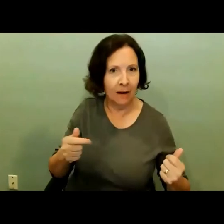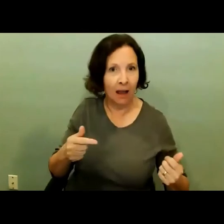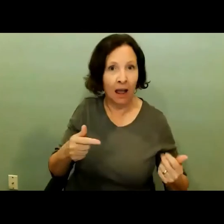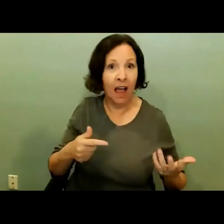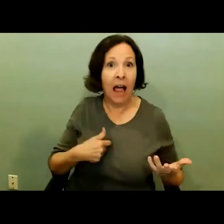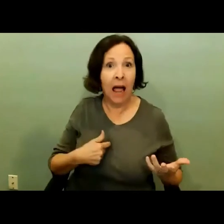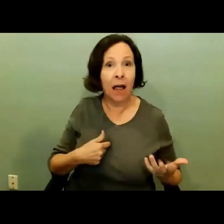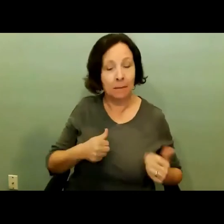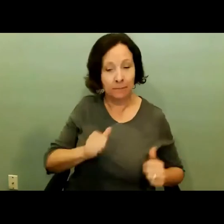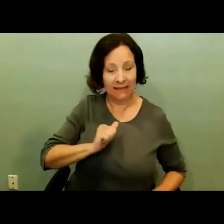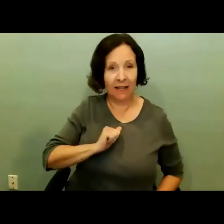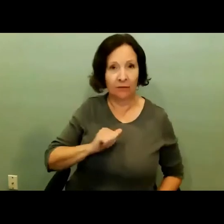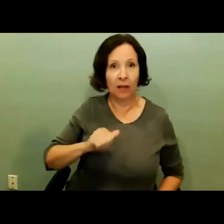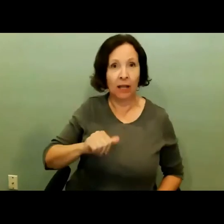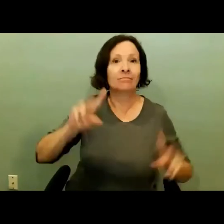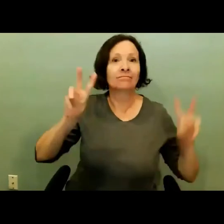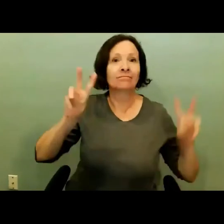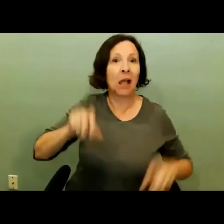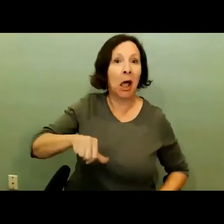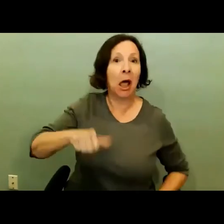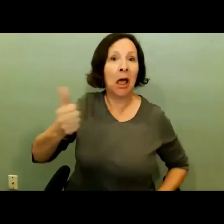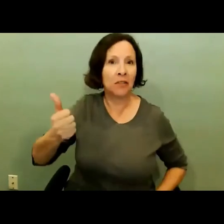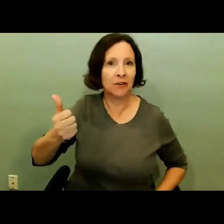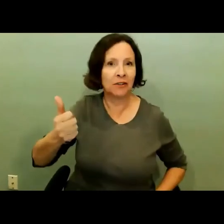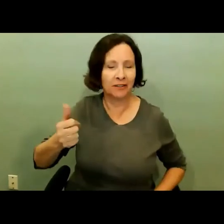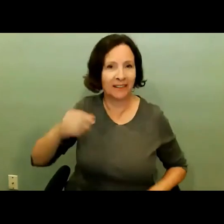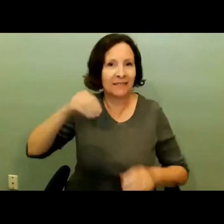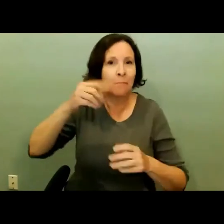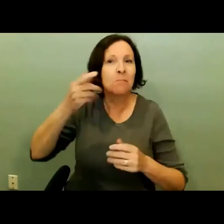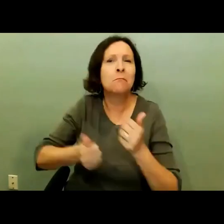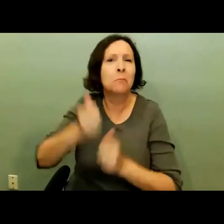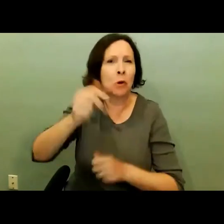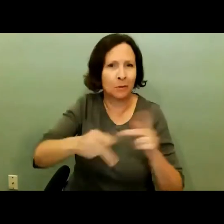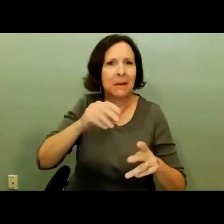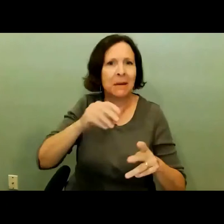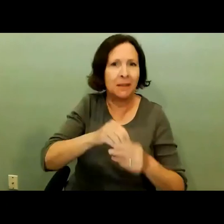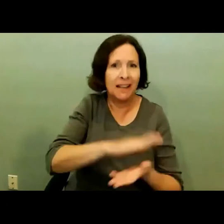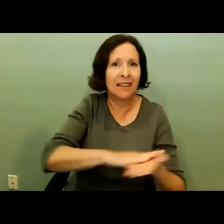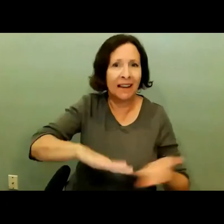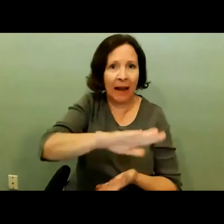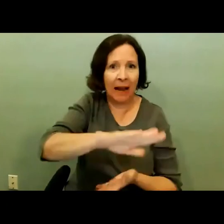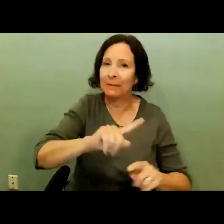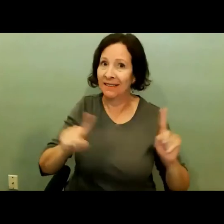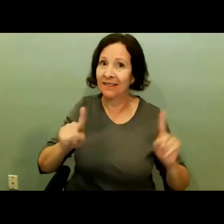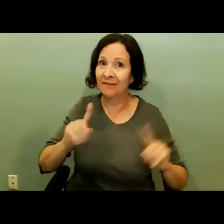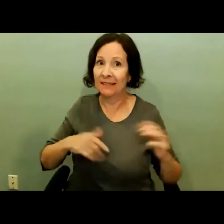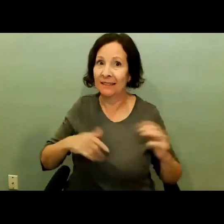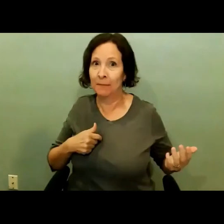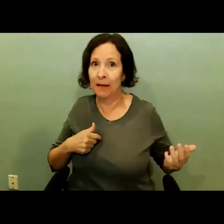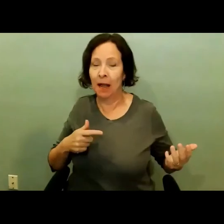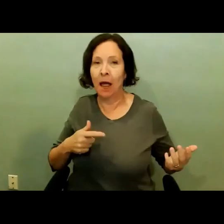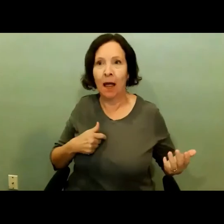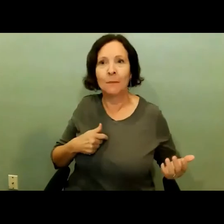But I was exotic. I taught in New Jersey, and they knew nothing about my background and